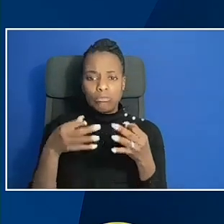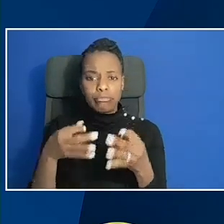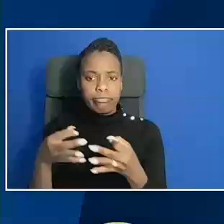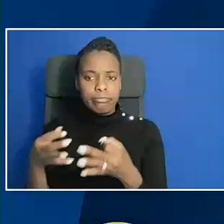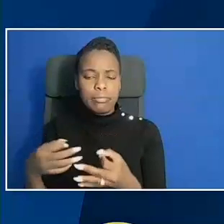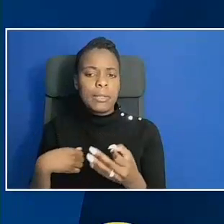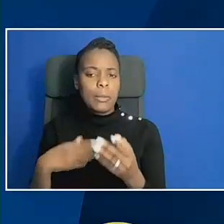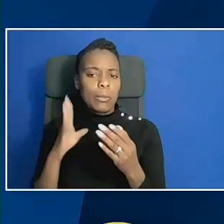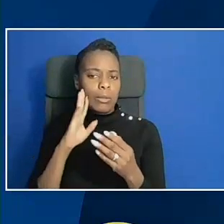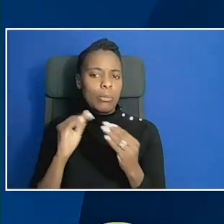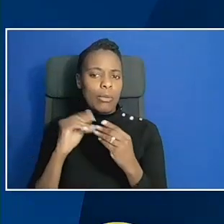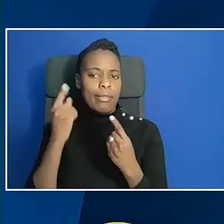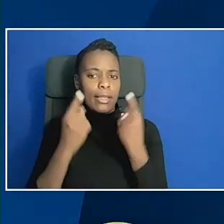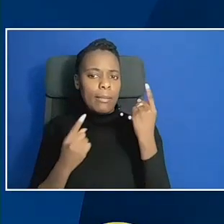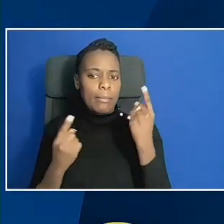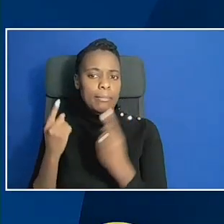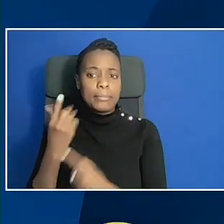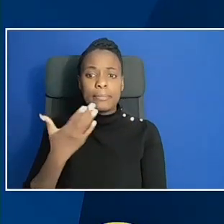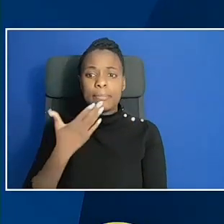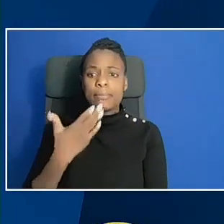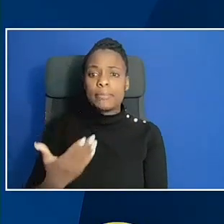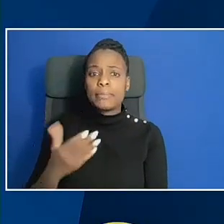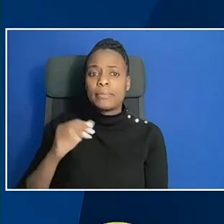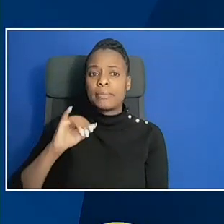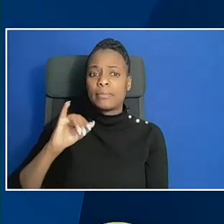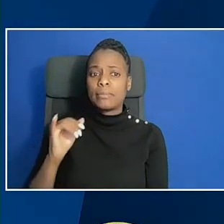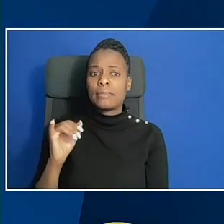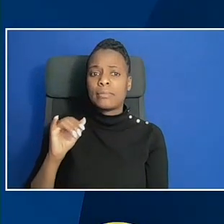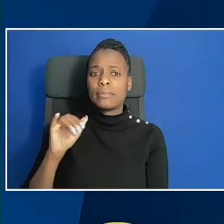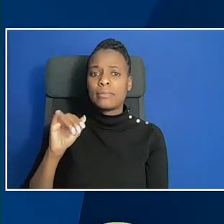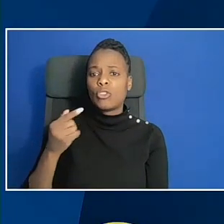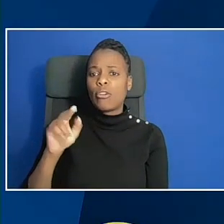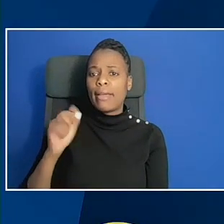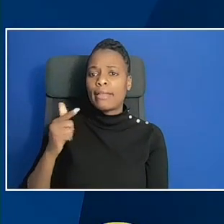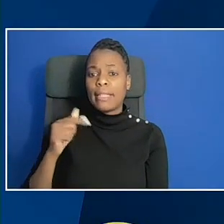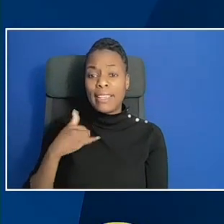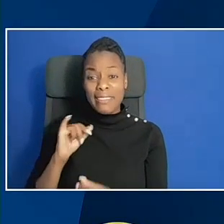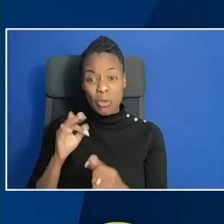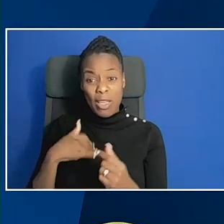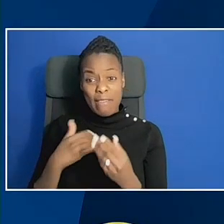Okay. And if you have language, please put it in the chat so we can take a look.